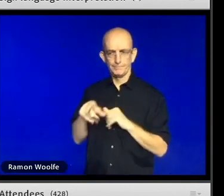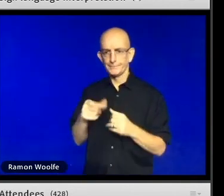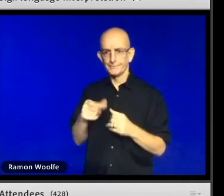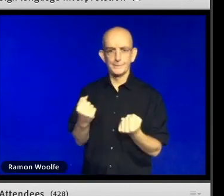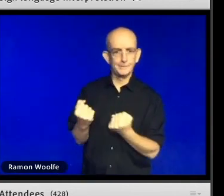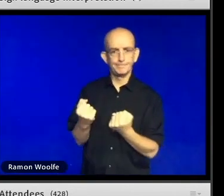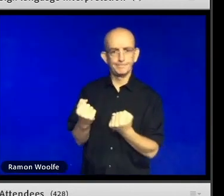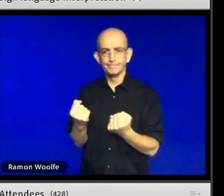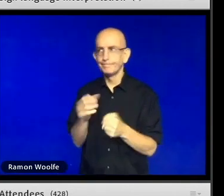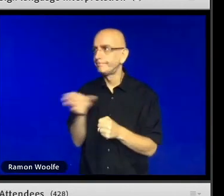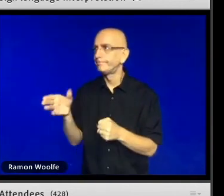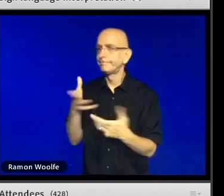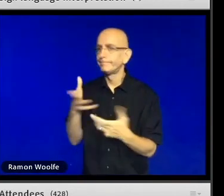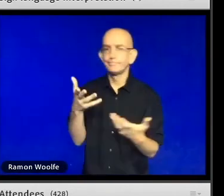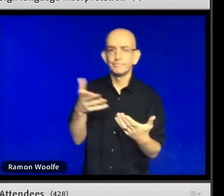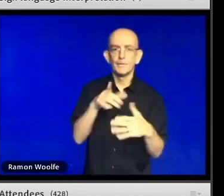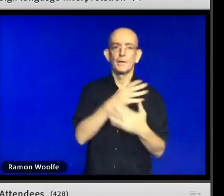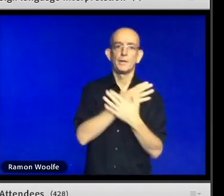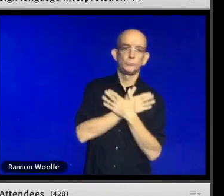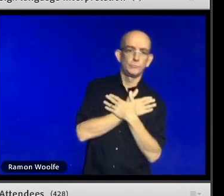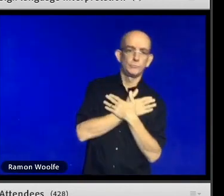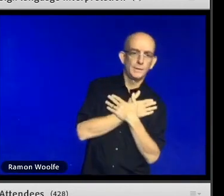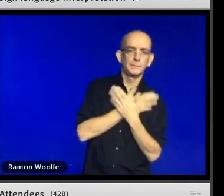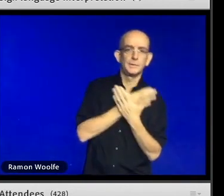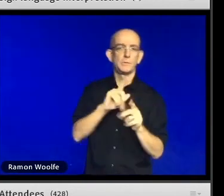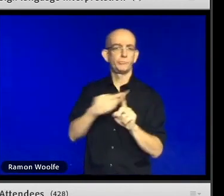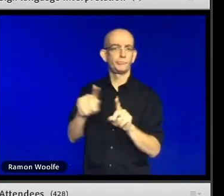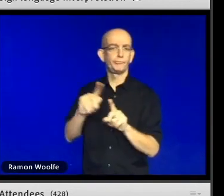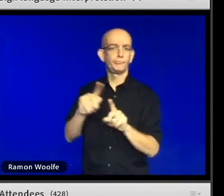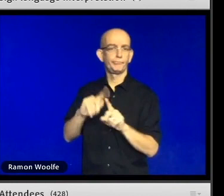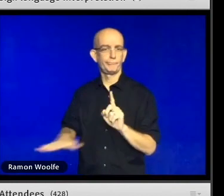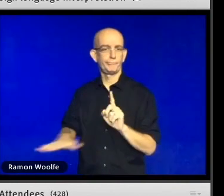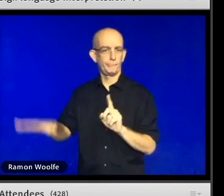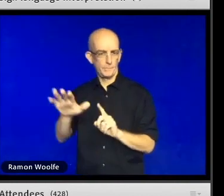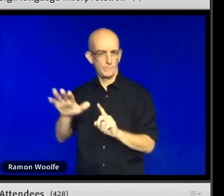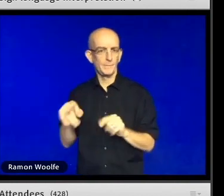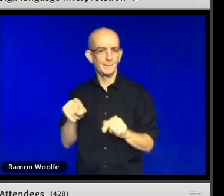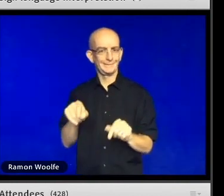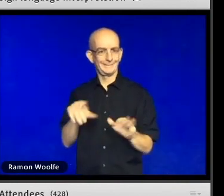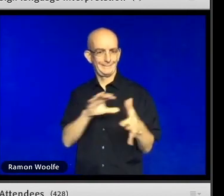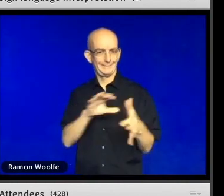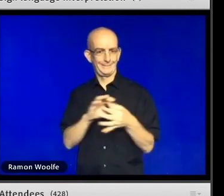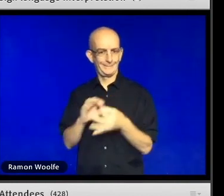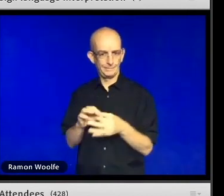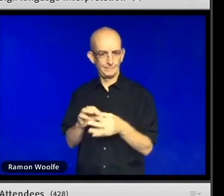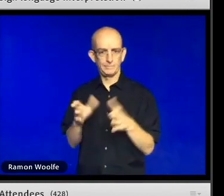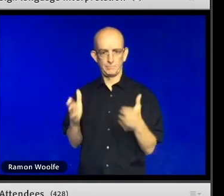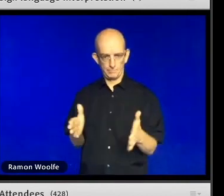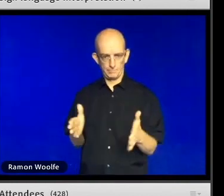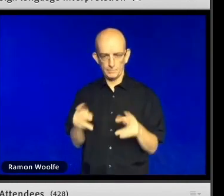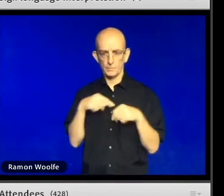this phase, we have actions. First that establishment of a technical team, the technical team composed